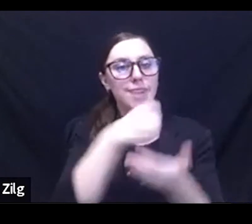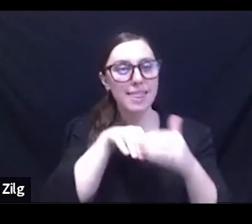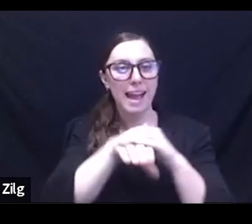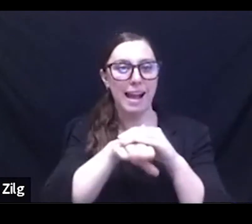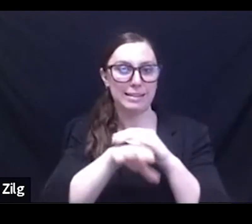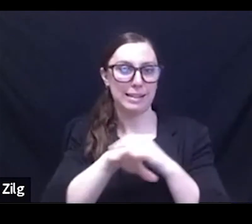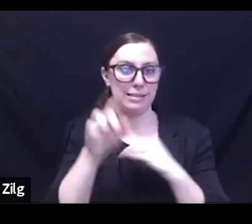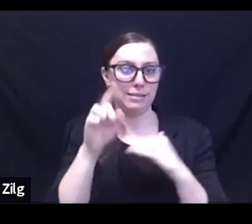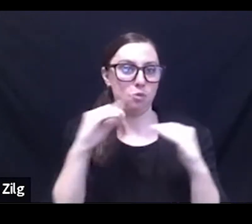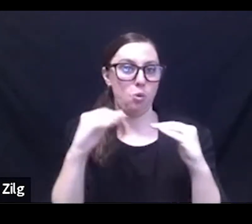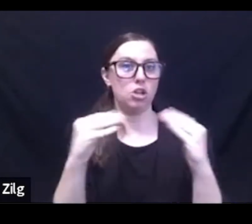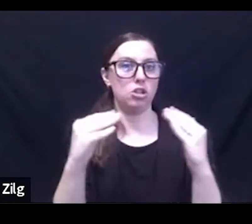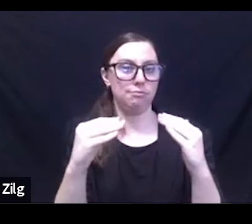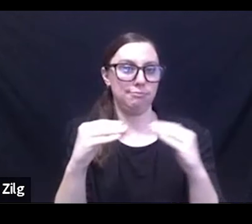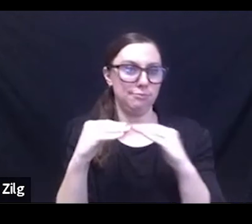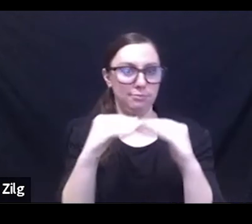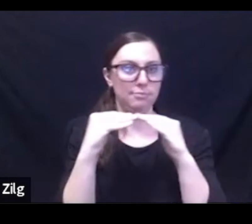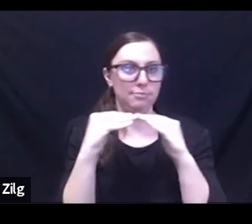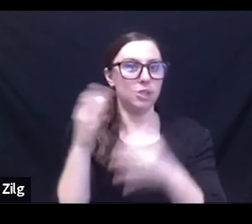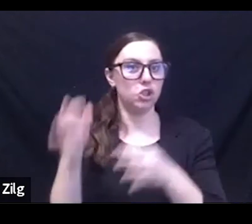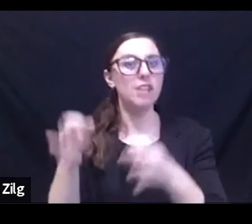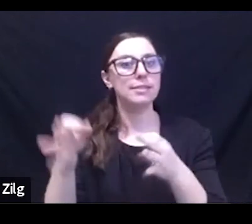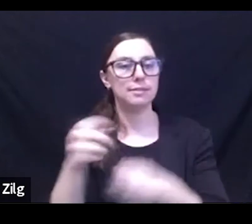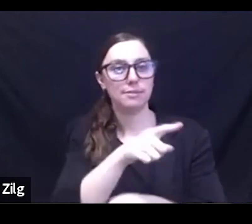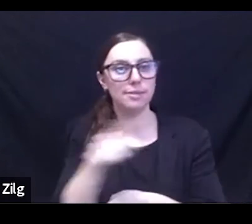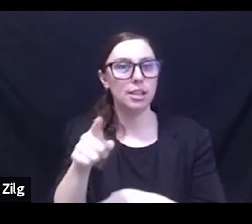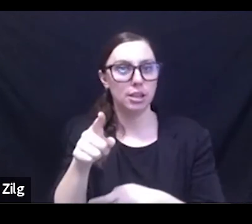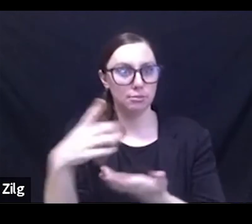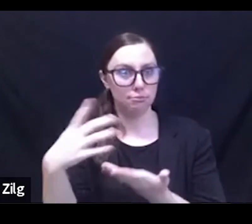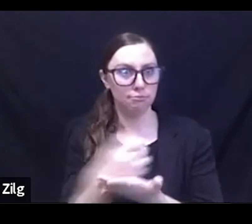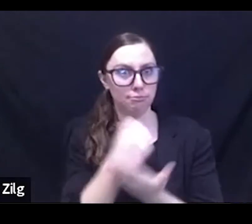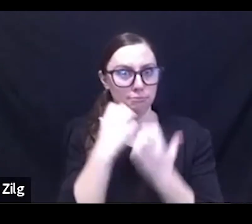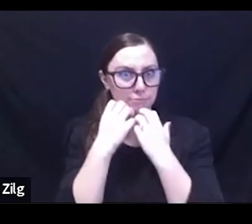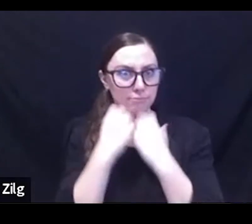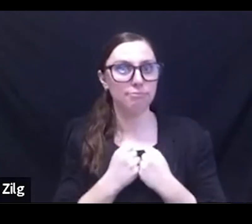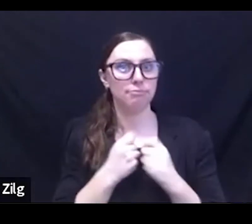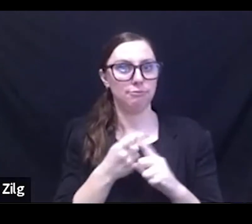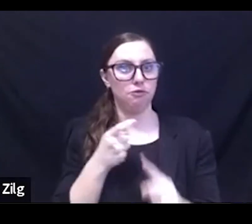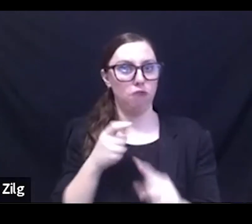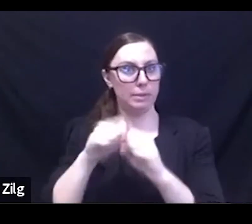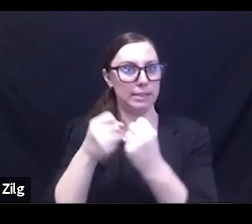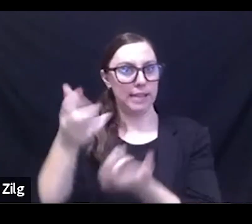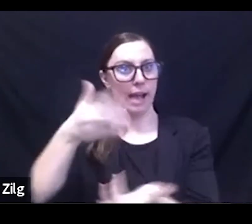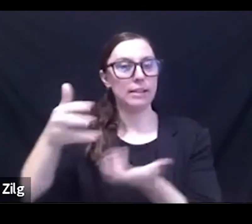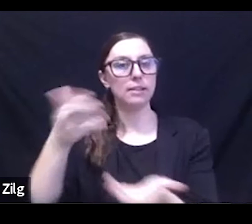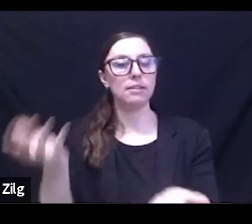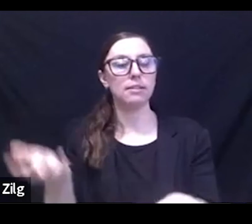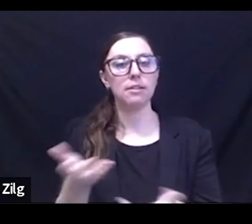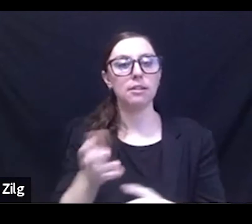justice that they are entitled to by our society. So a really interesting